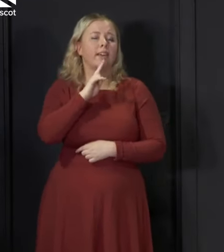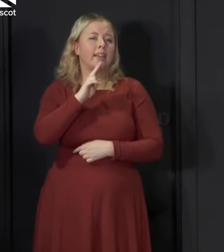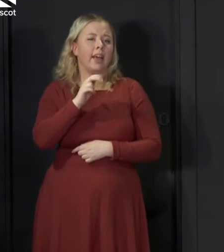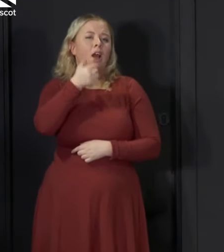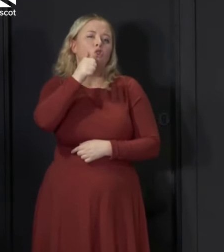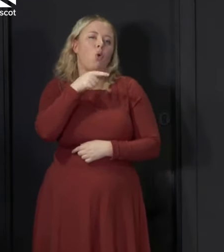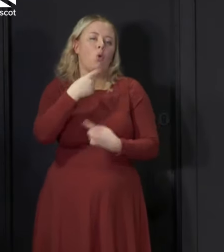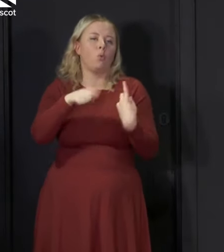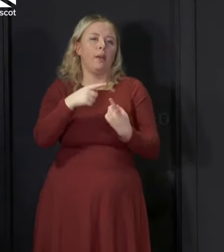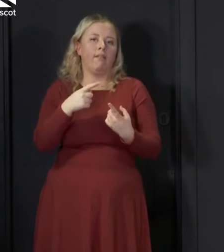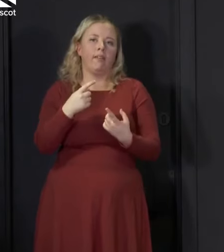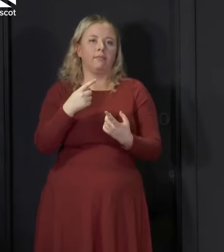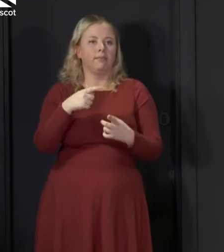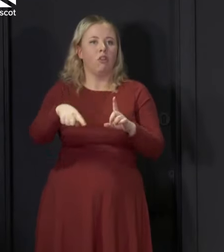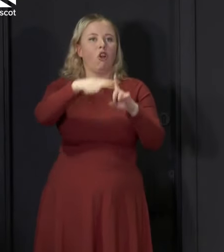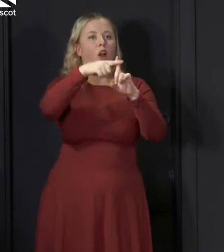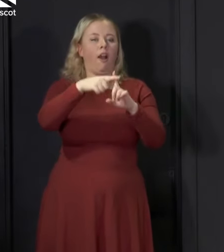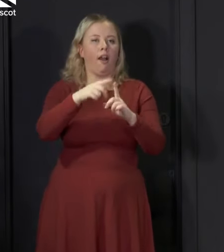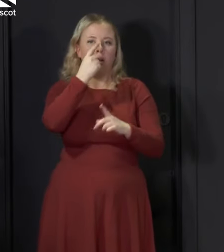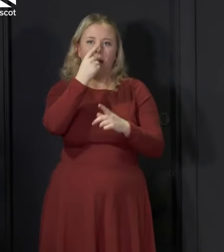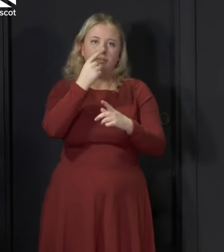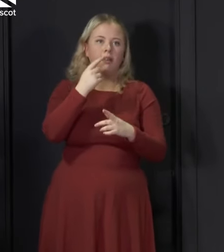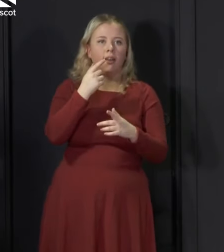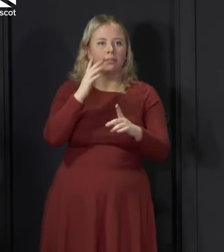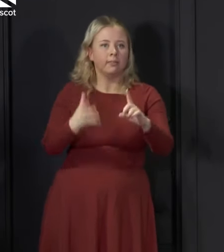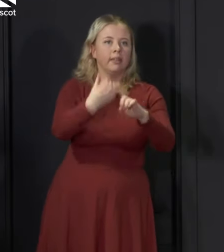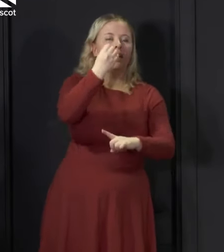capacity, there is no point in having testing capacity if you are not using that for testing,